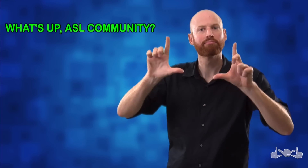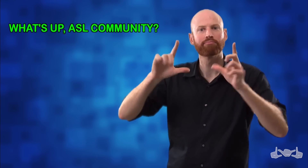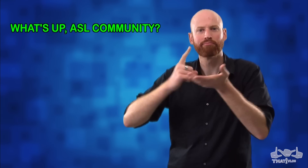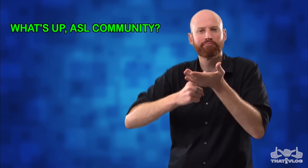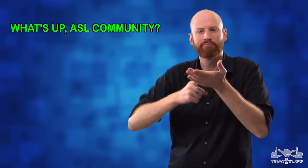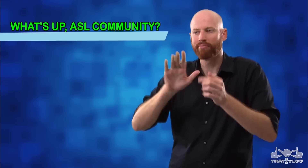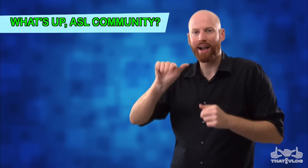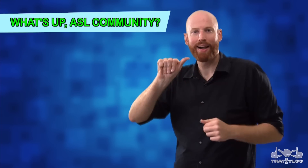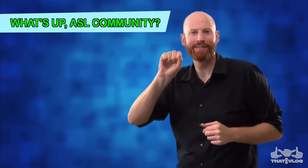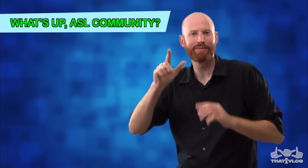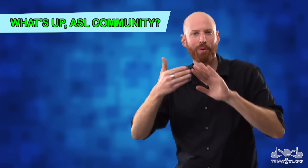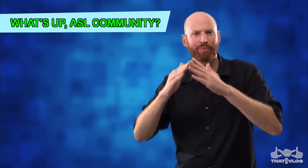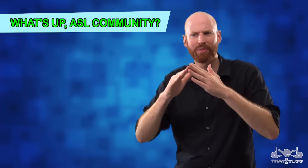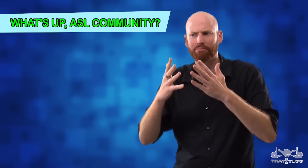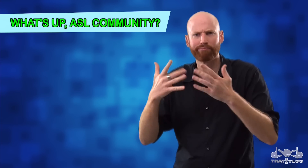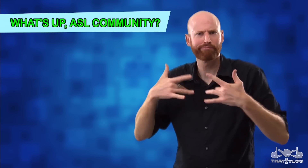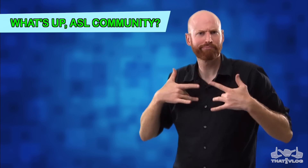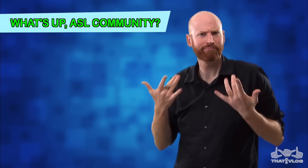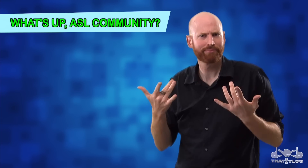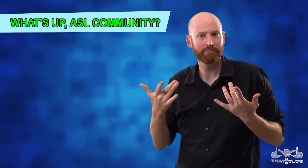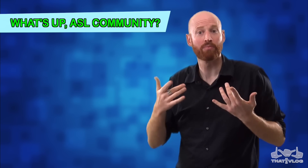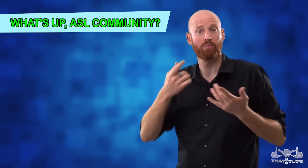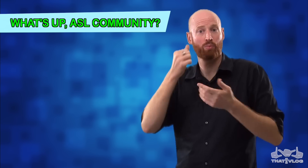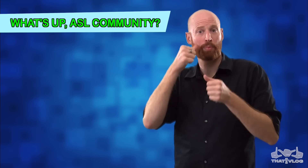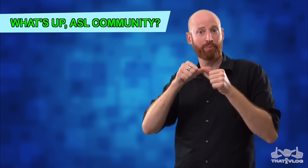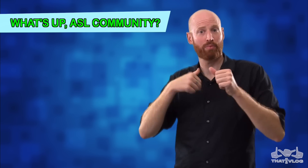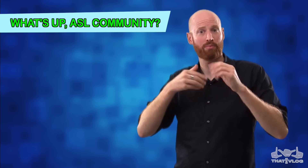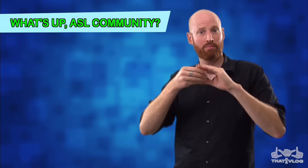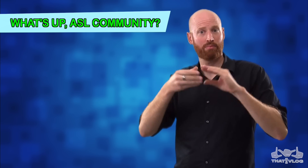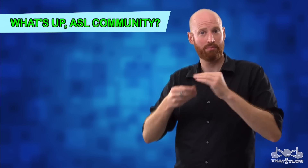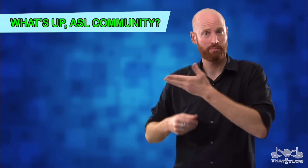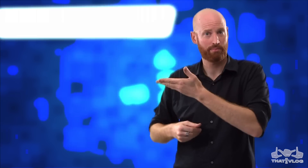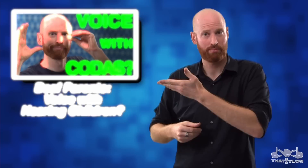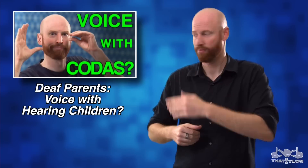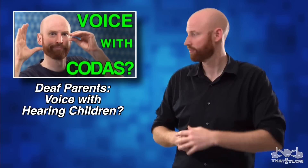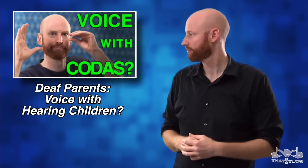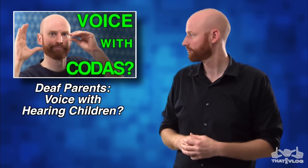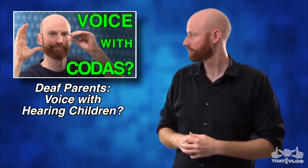So, this week, what's up in the ASL community? Well, you may remember my comments from this